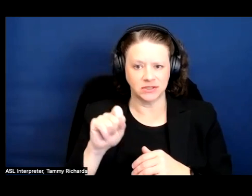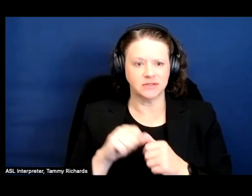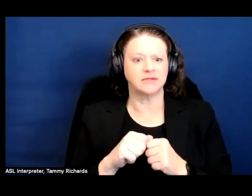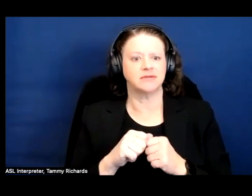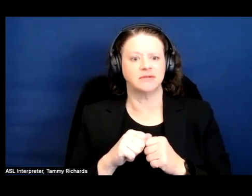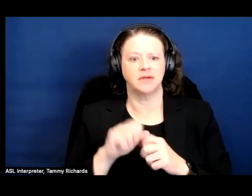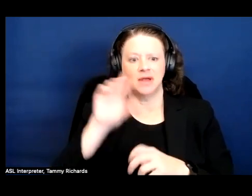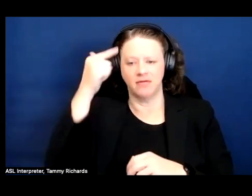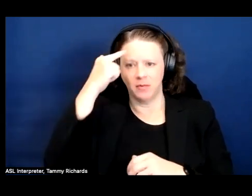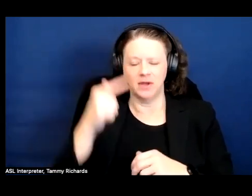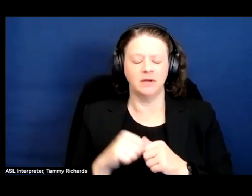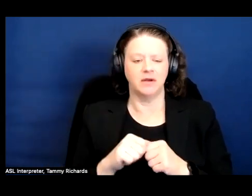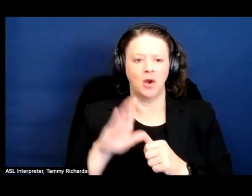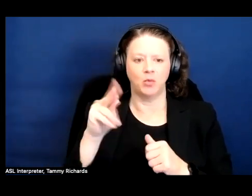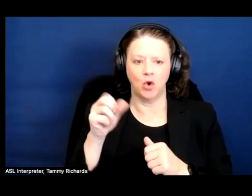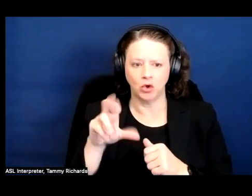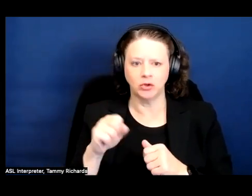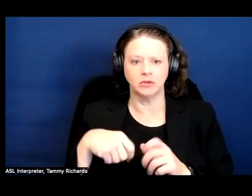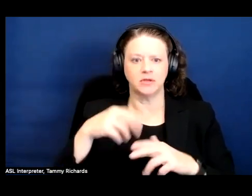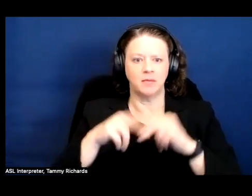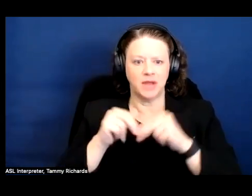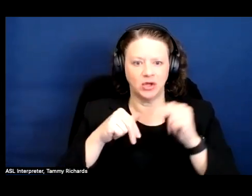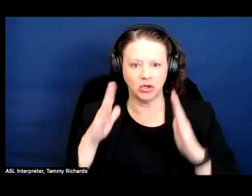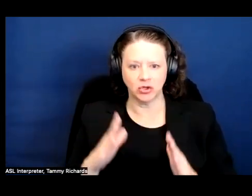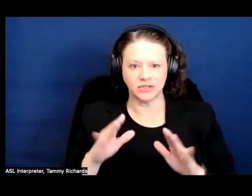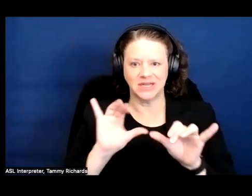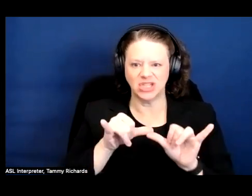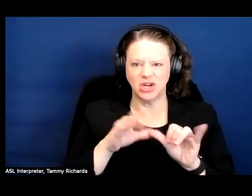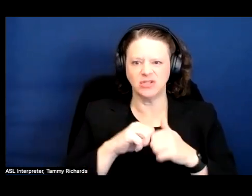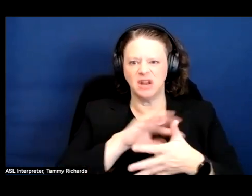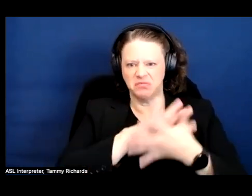And we'll get to that concept a little bit later in the presentation.